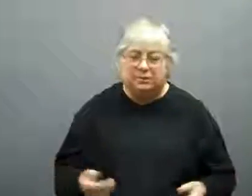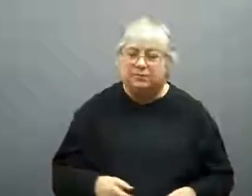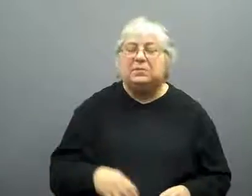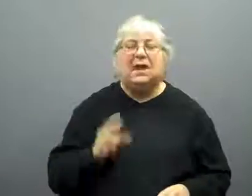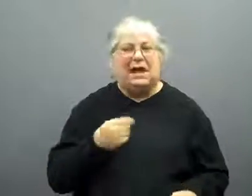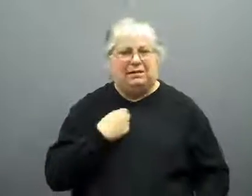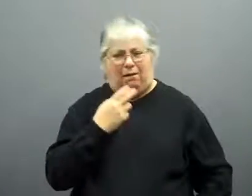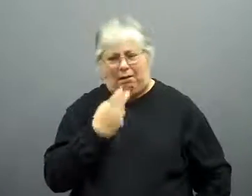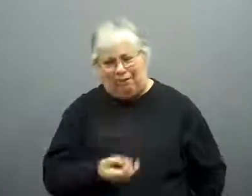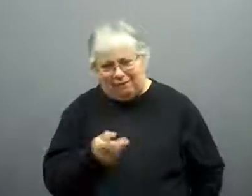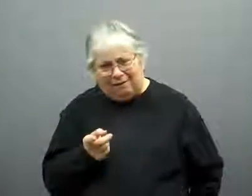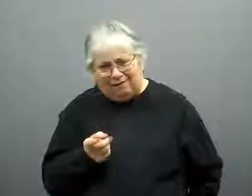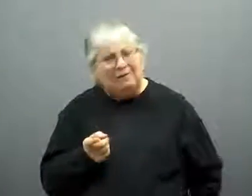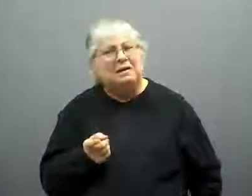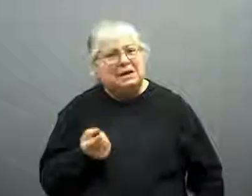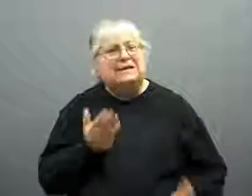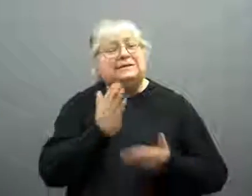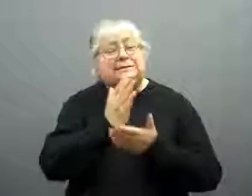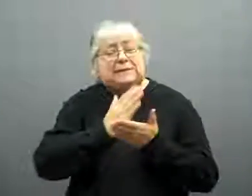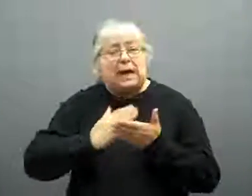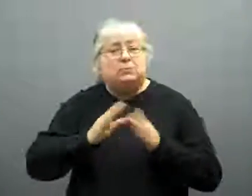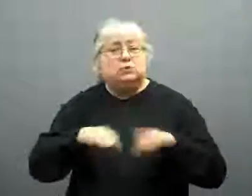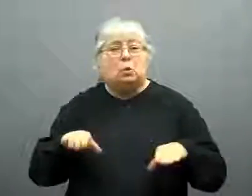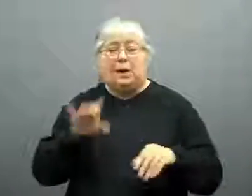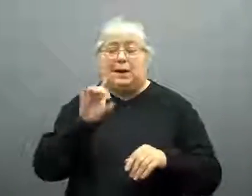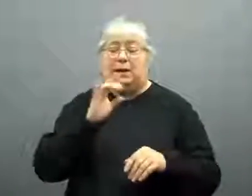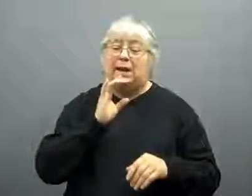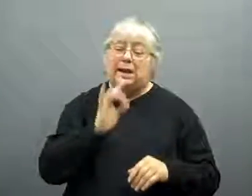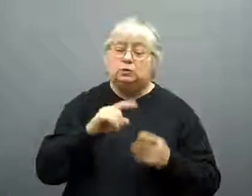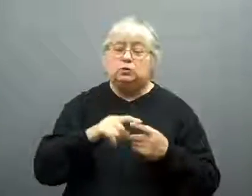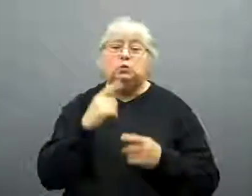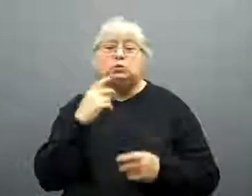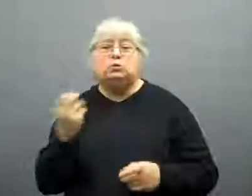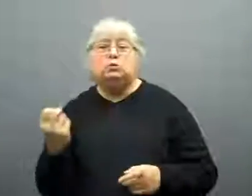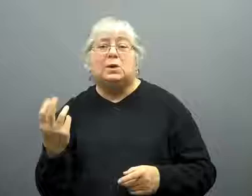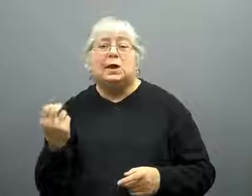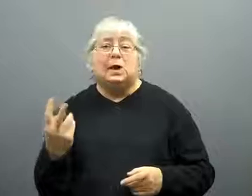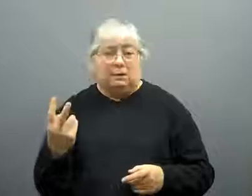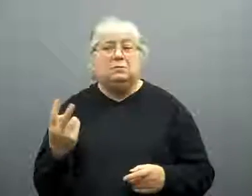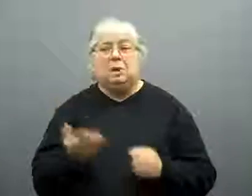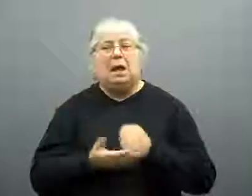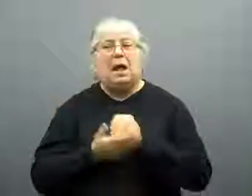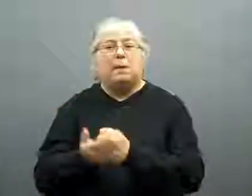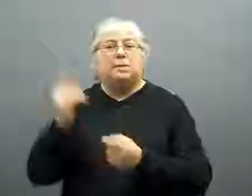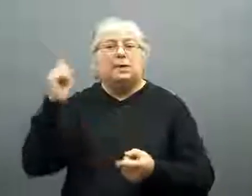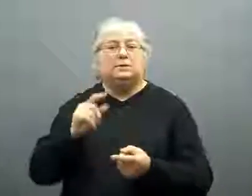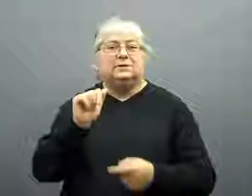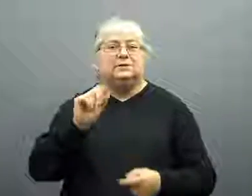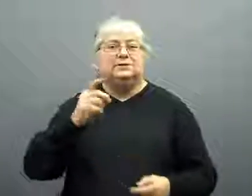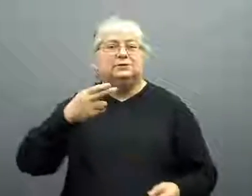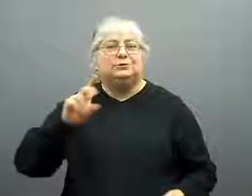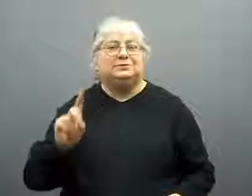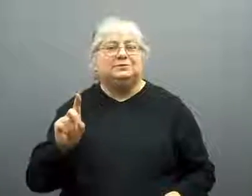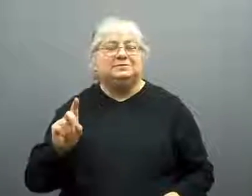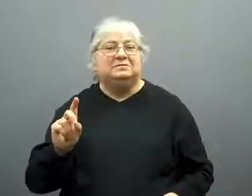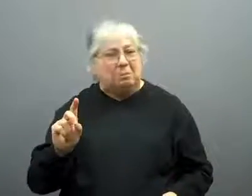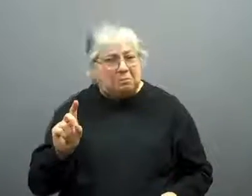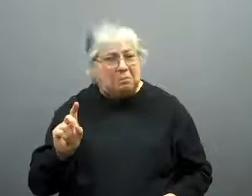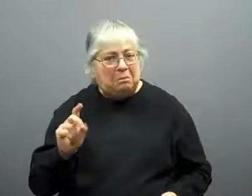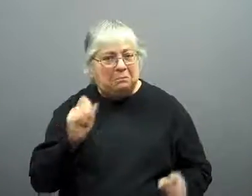I was surprised to see that for some children ages 8 to 12,